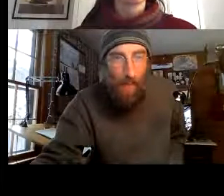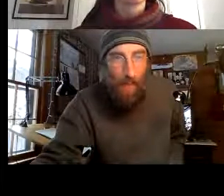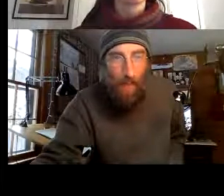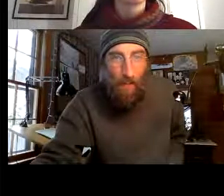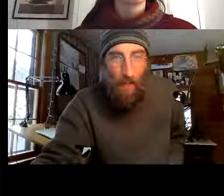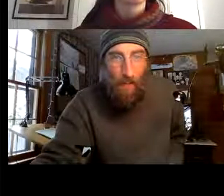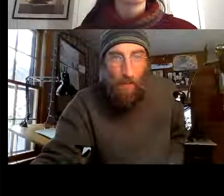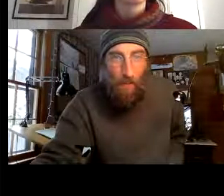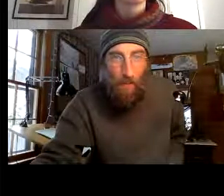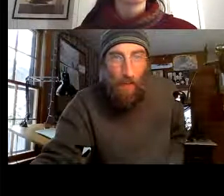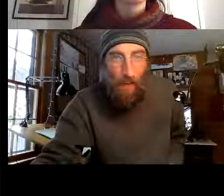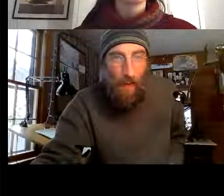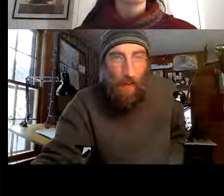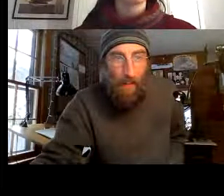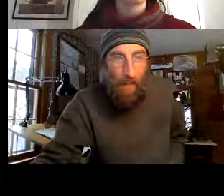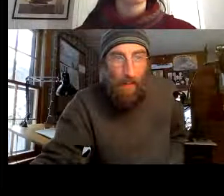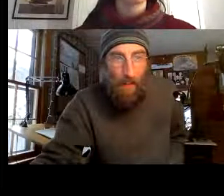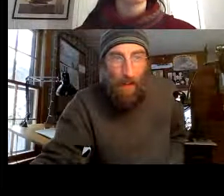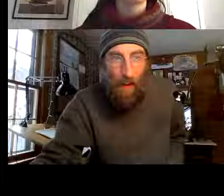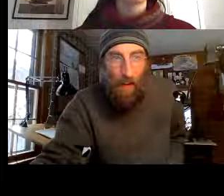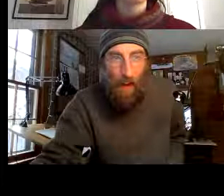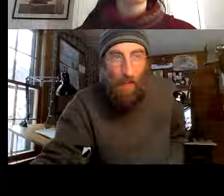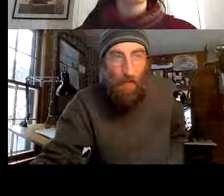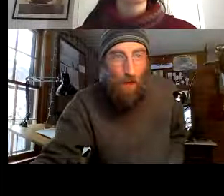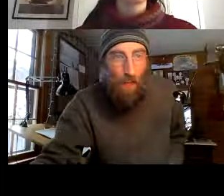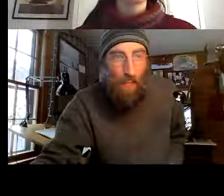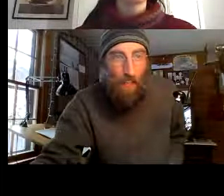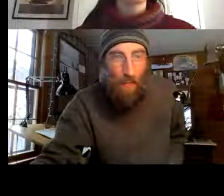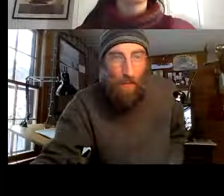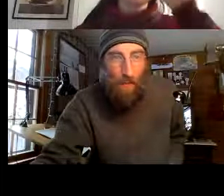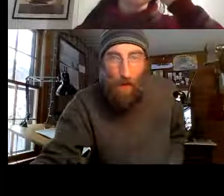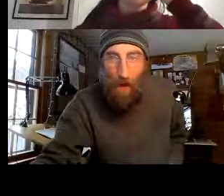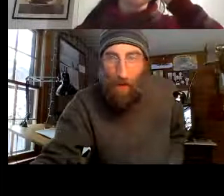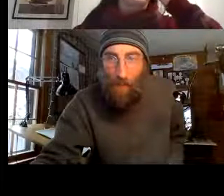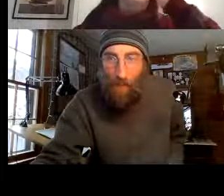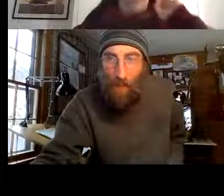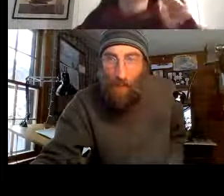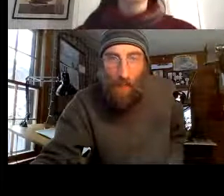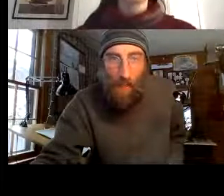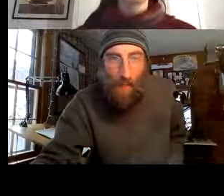City. Um, and I, I love crawling into these old photographs, and looking at